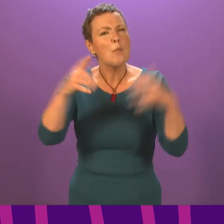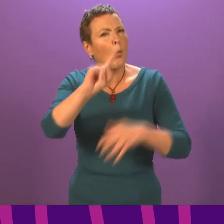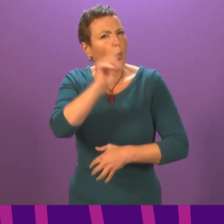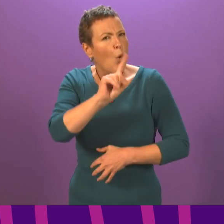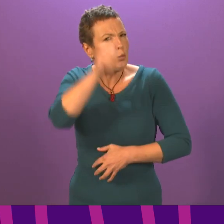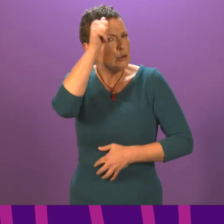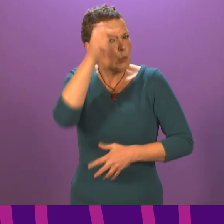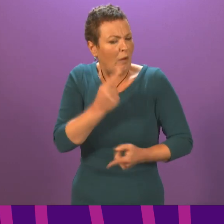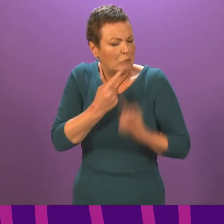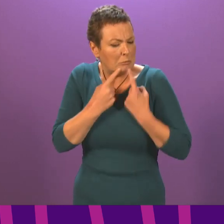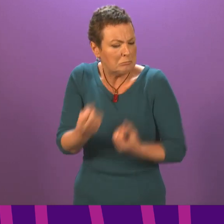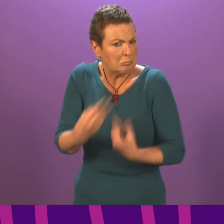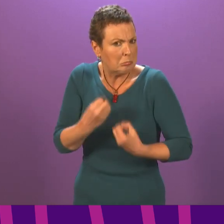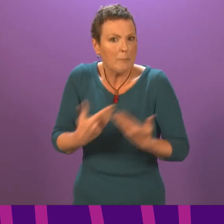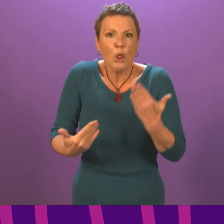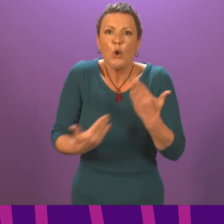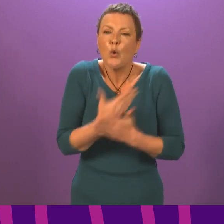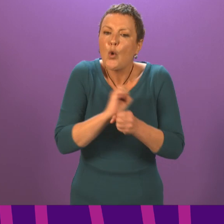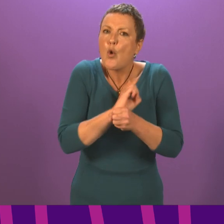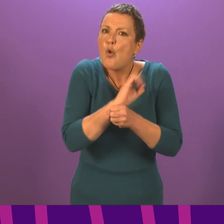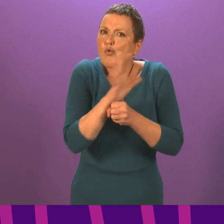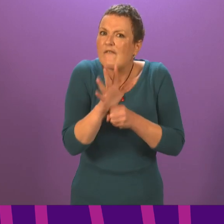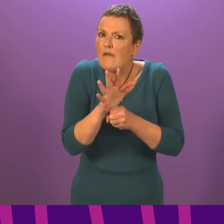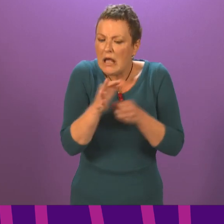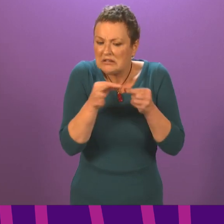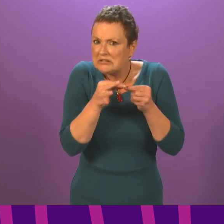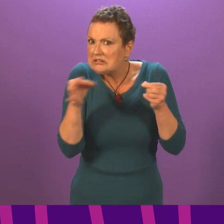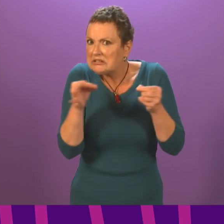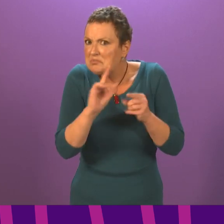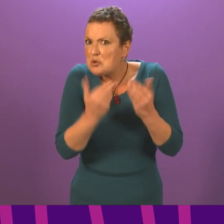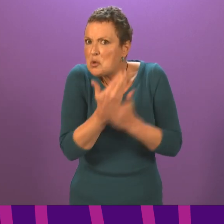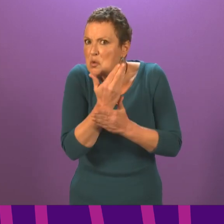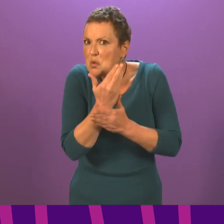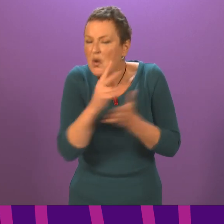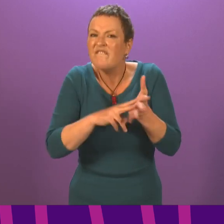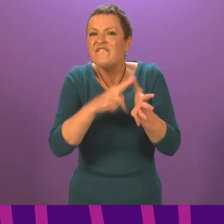variant of Covid that has been detected in the United Kingdom. I have now been advised